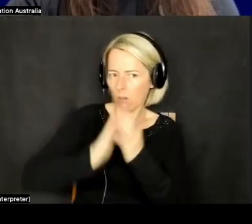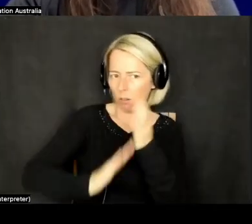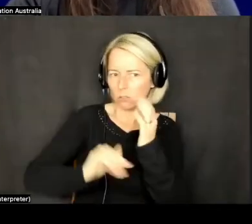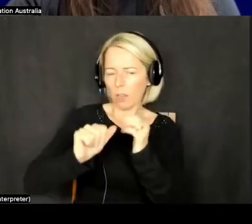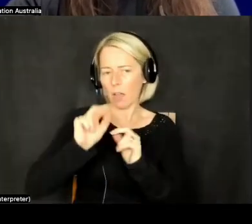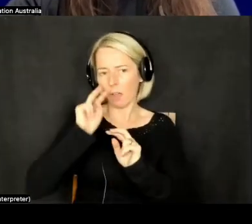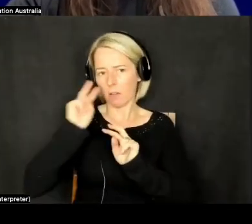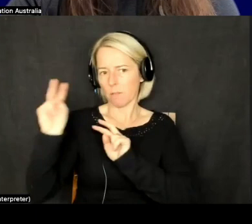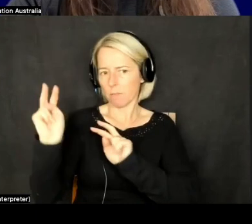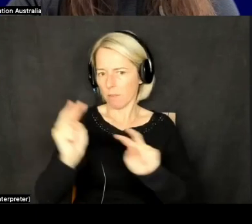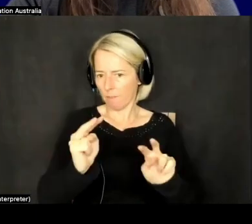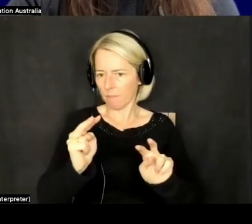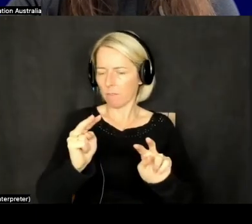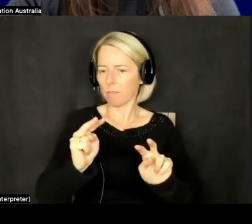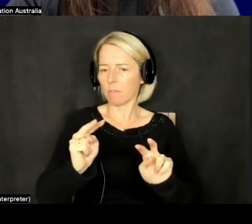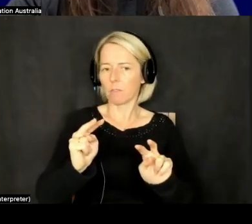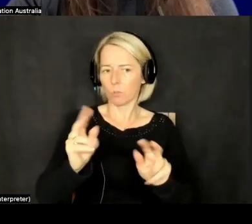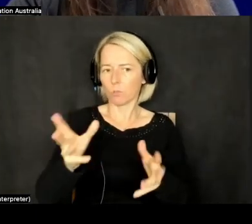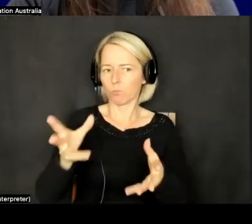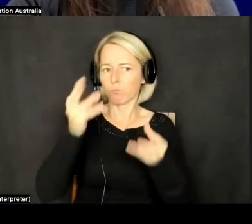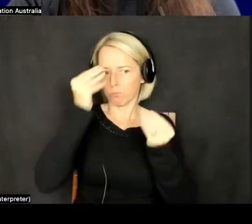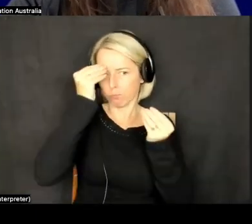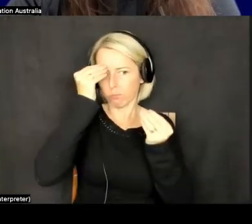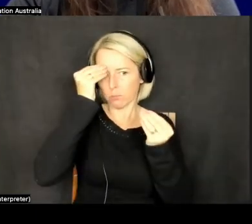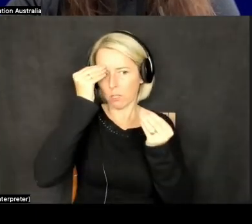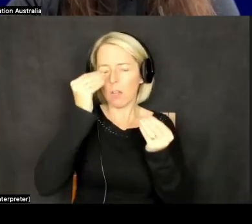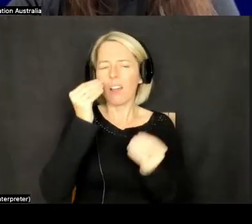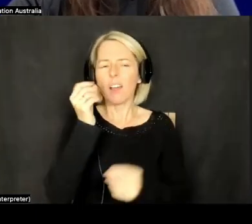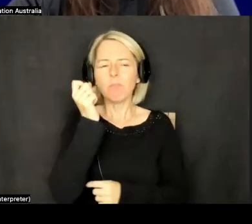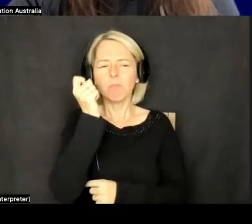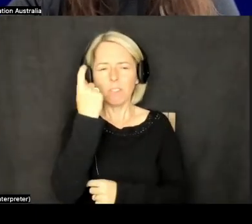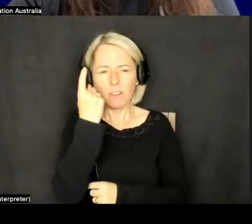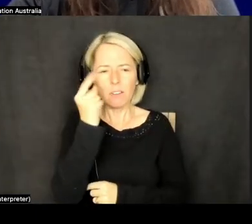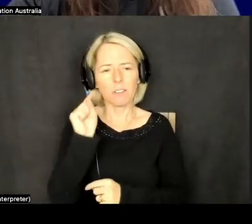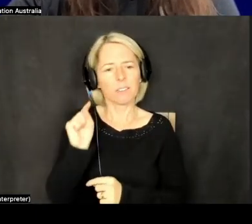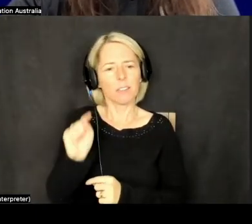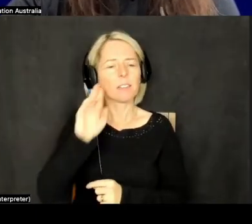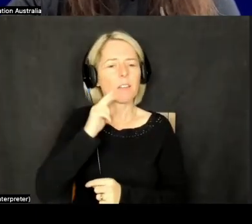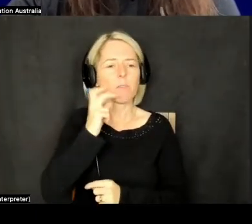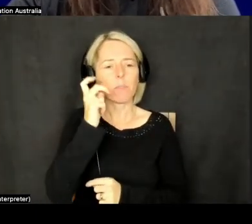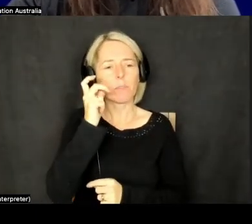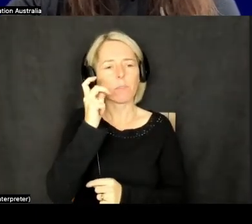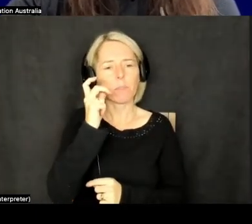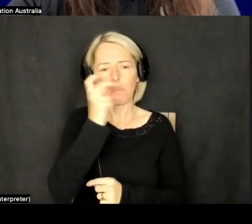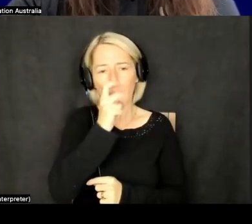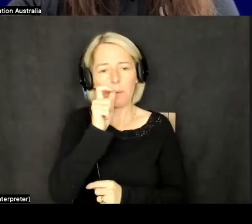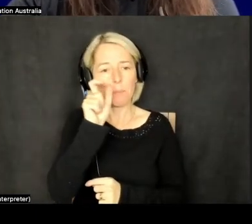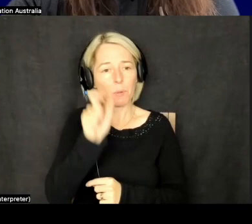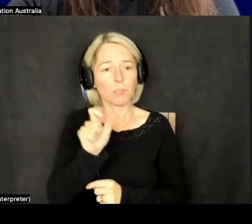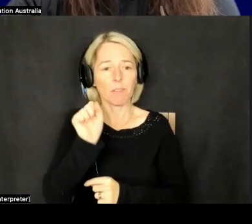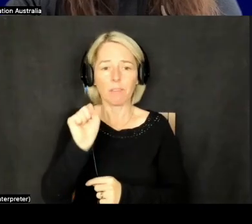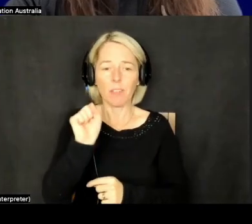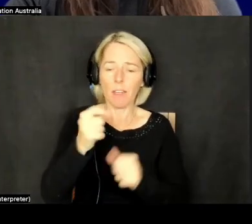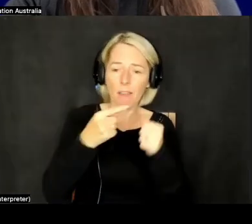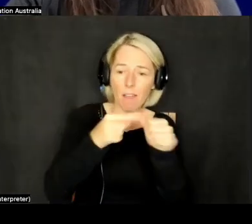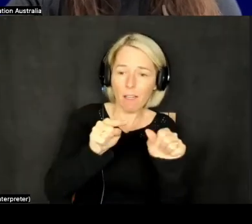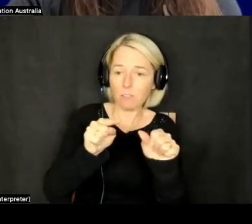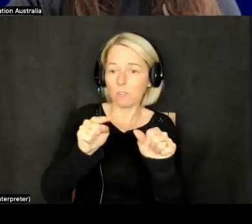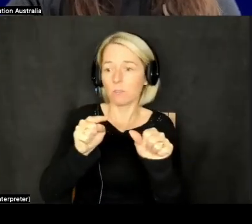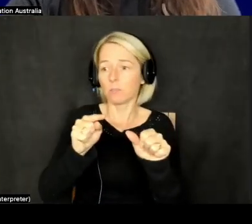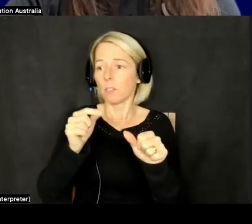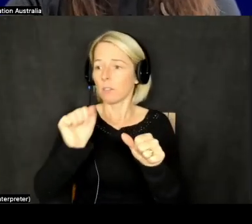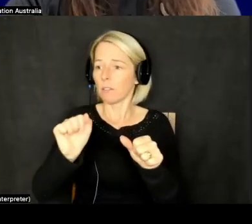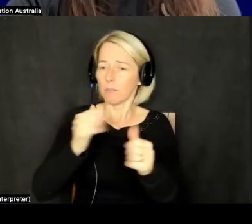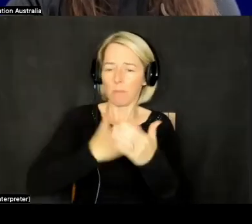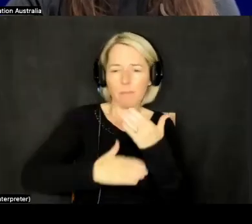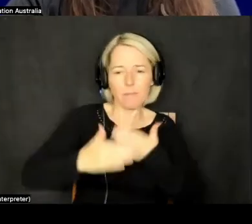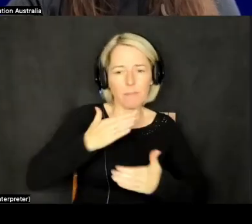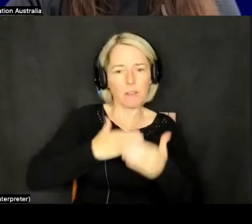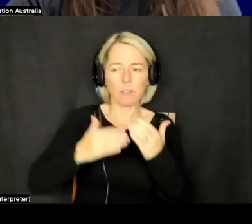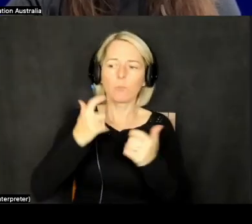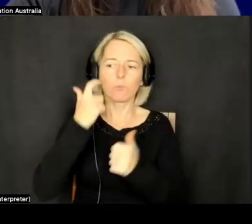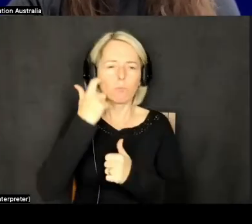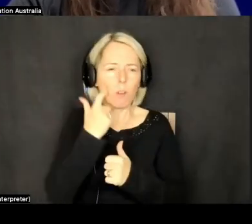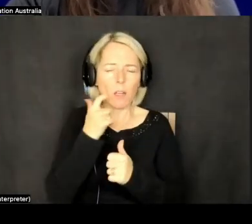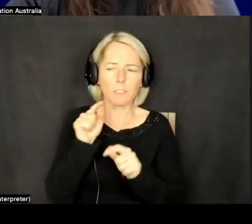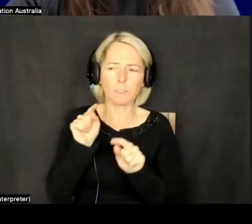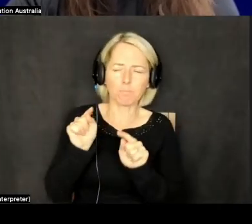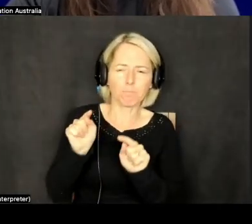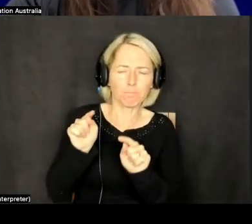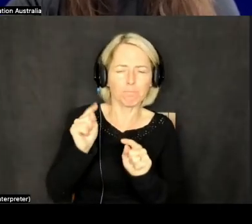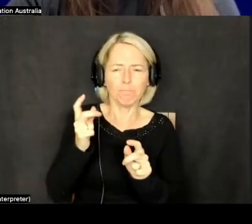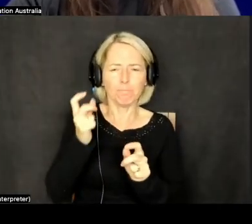what that deafblind person's actions and reactions means. They seek to respect and discuss each team